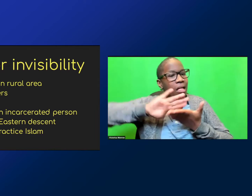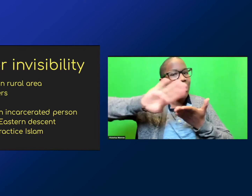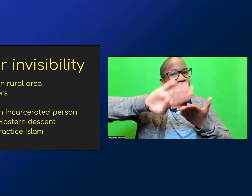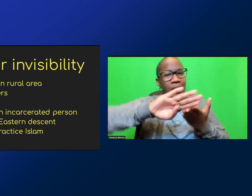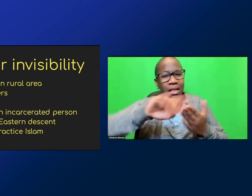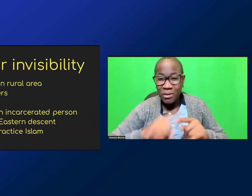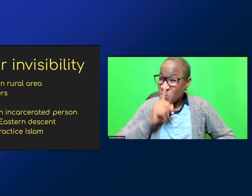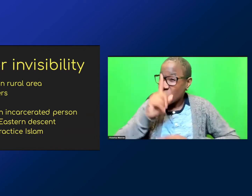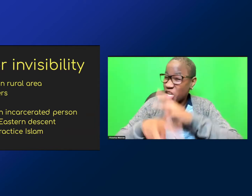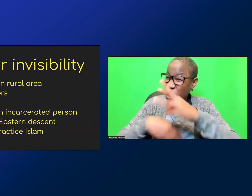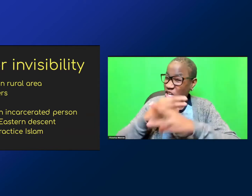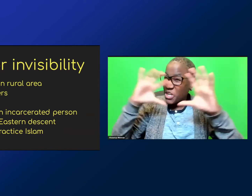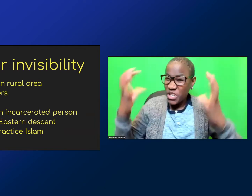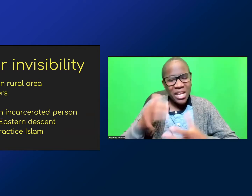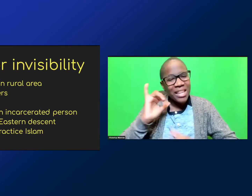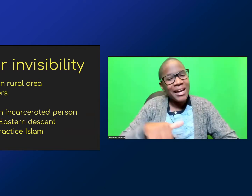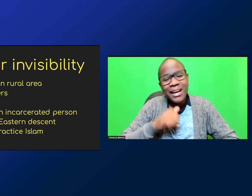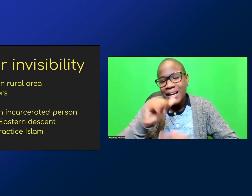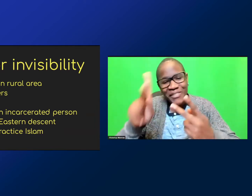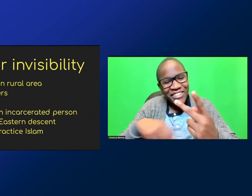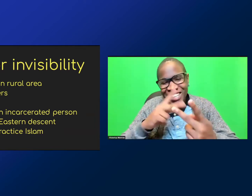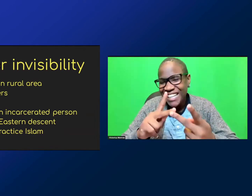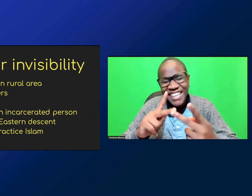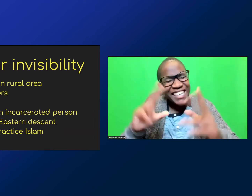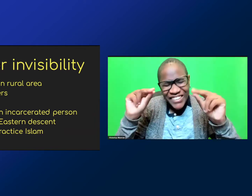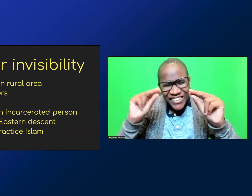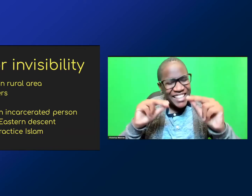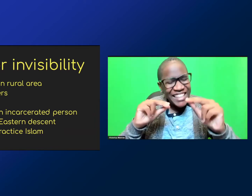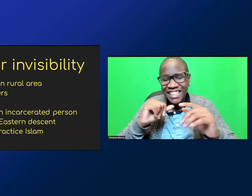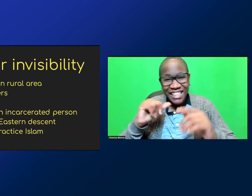great children's book about homelessness you can drop the title in the chat if you know of one